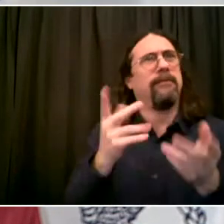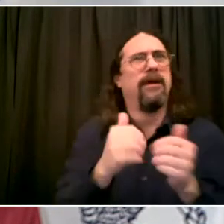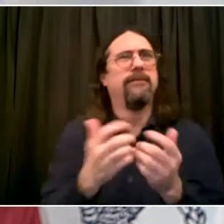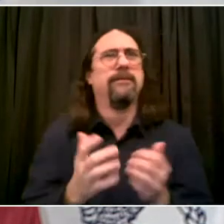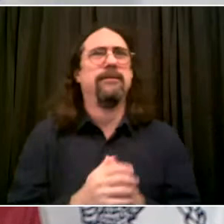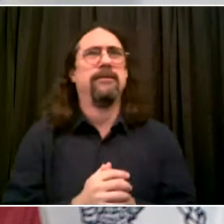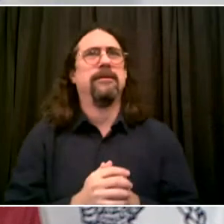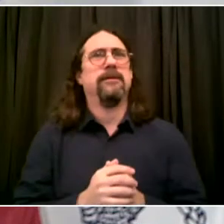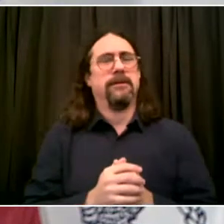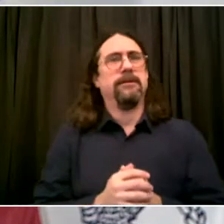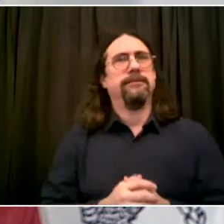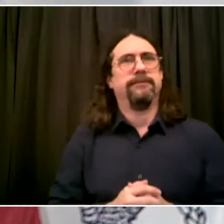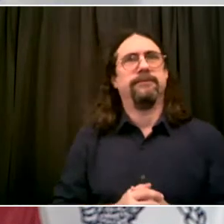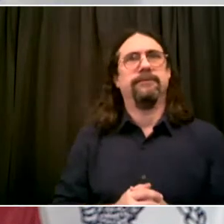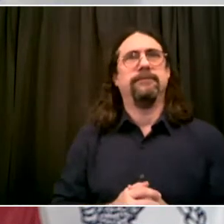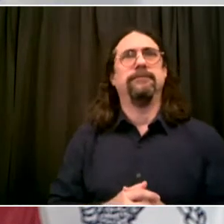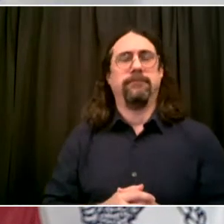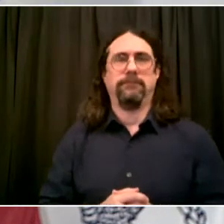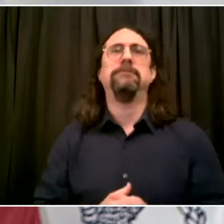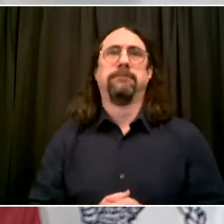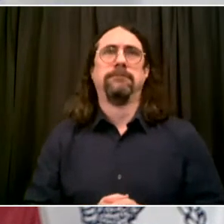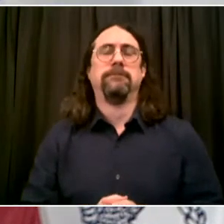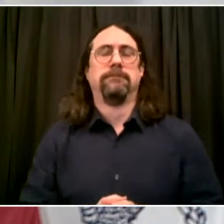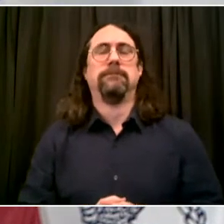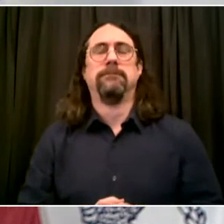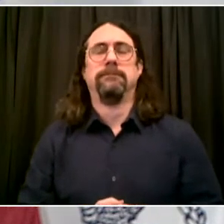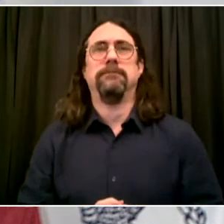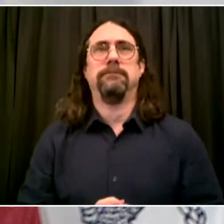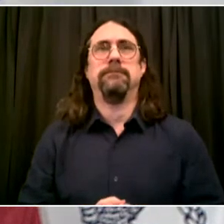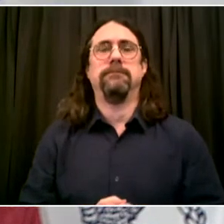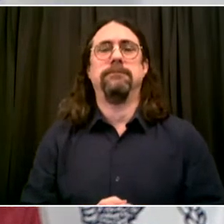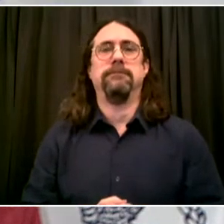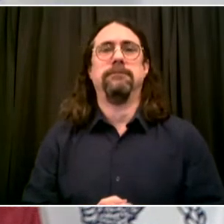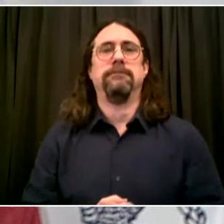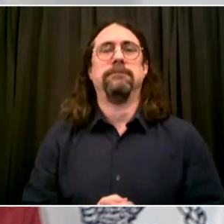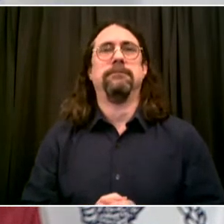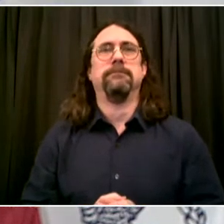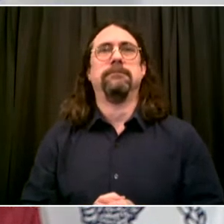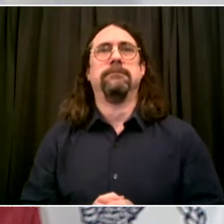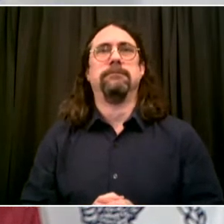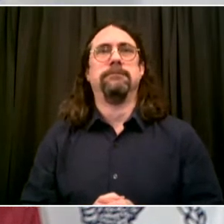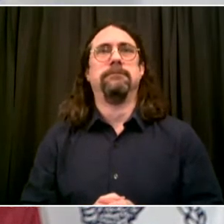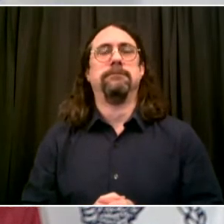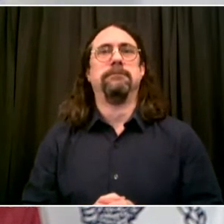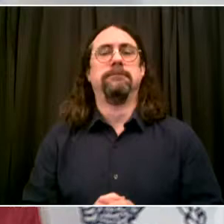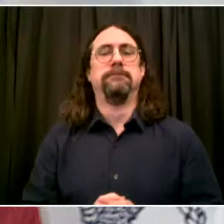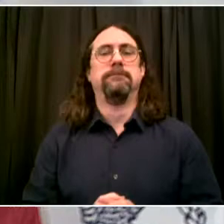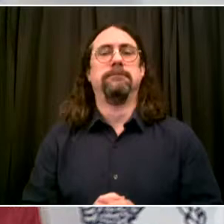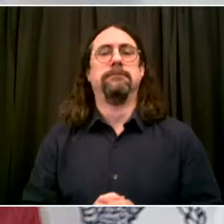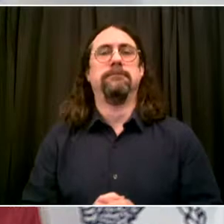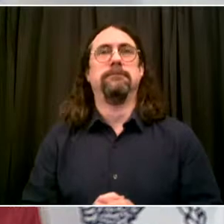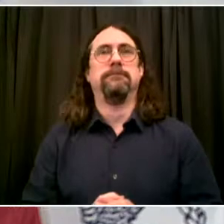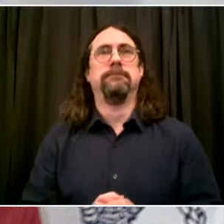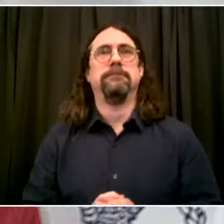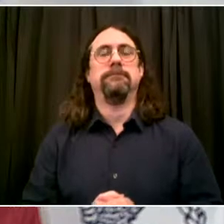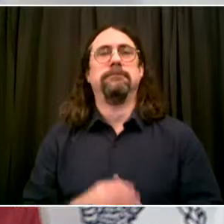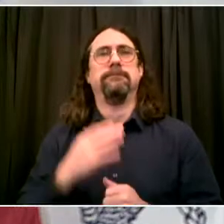TTARGEENTIG SPECIFIC PEPEOPL LE WHETHER THEY ARE SENIORS OR HOME HEALTH AIDES ARE PEOPLE OF LCOOROR WHOOLI VE IN THESE NEIGHBORHOODS WHHO HAVE BEEEN AFFECTED ARE ACTUALLY GETTING THOSE SHOTS AND IT'S NOT OTHER